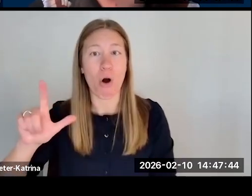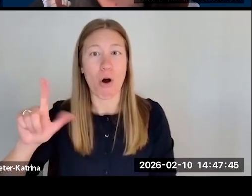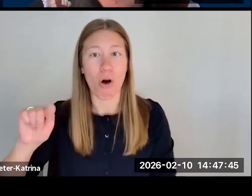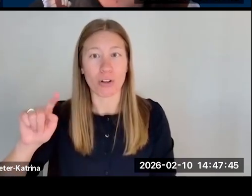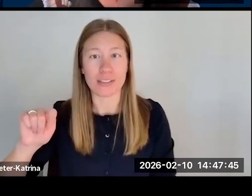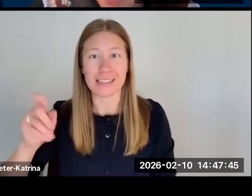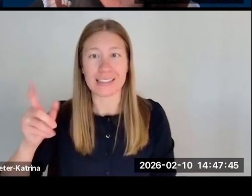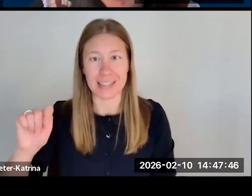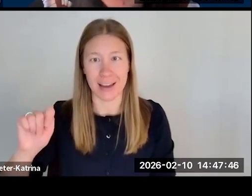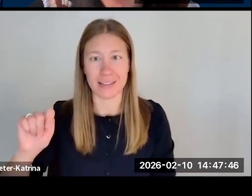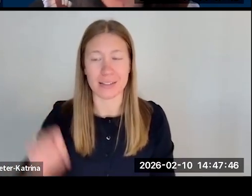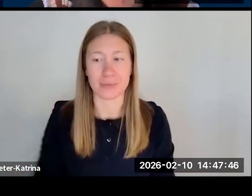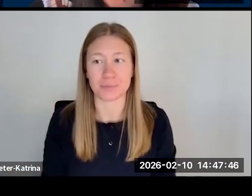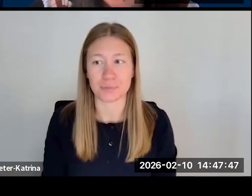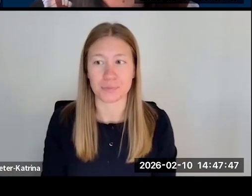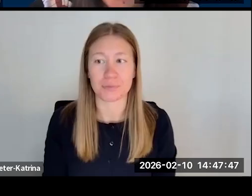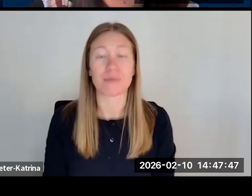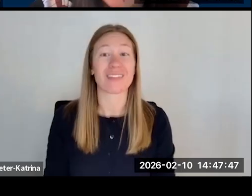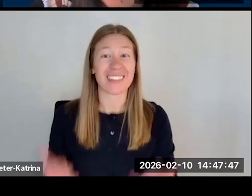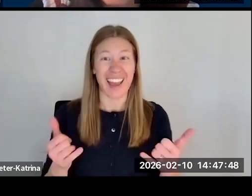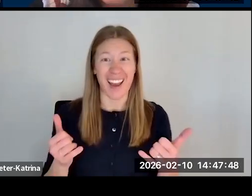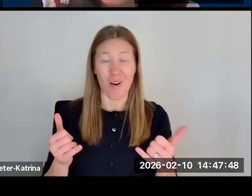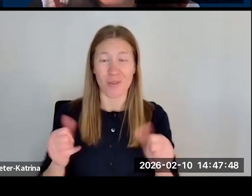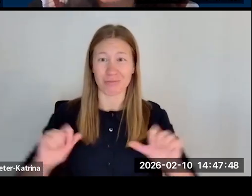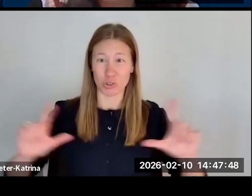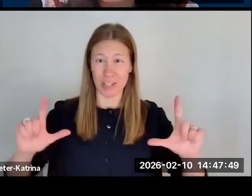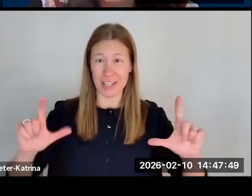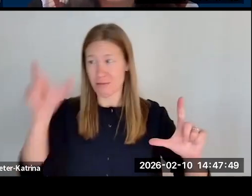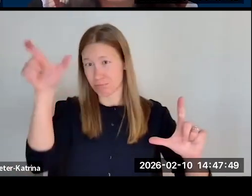The image options pane will open on the right hand side